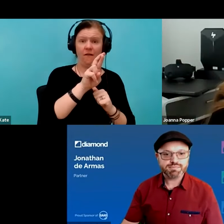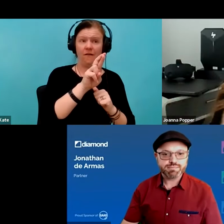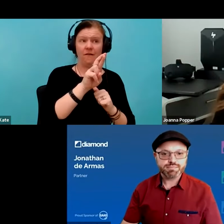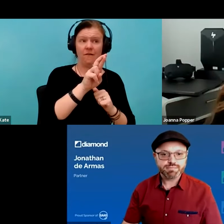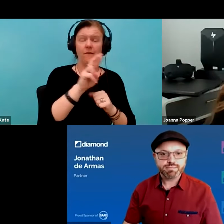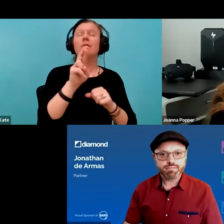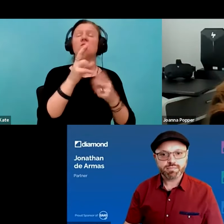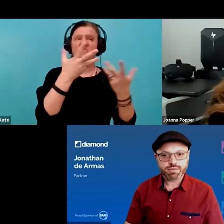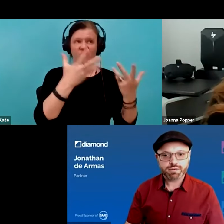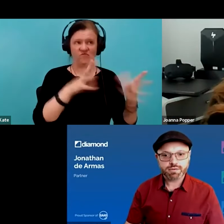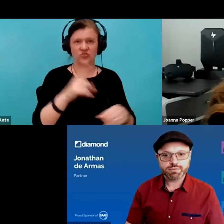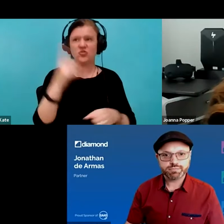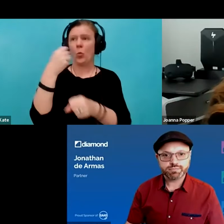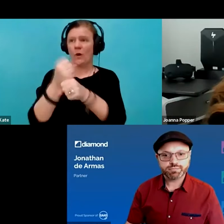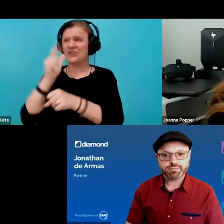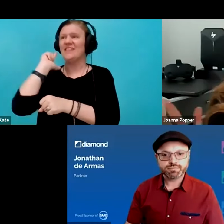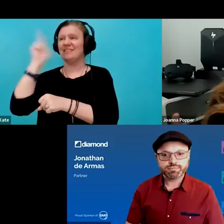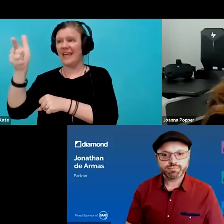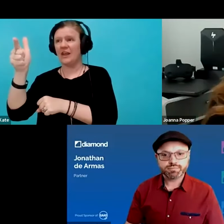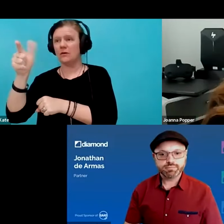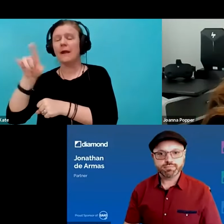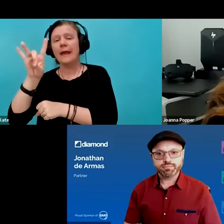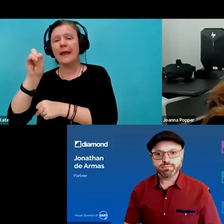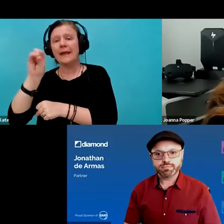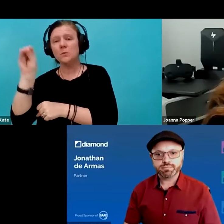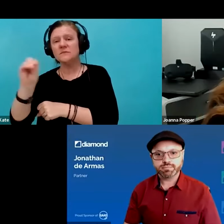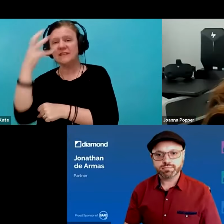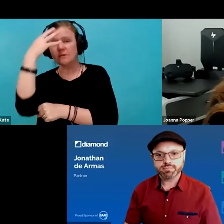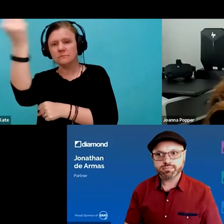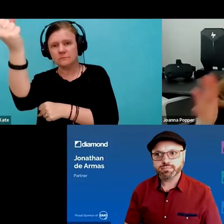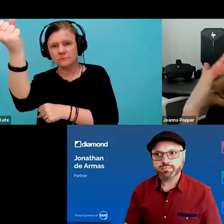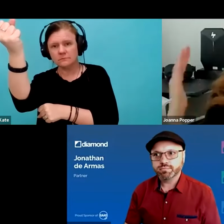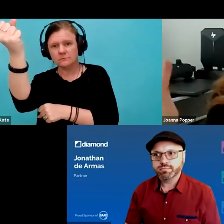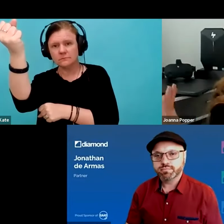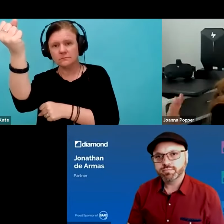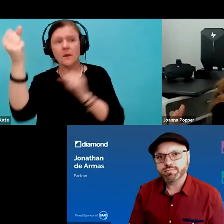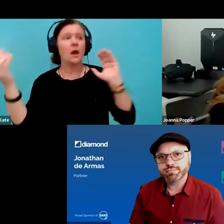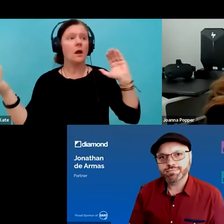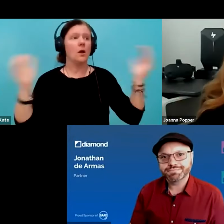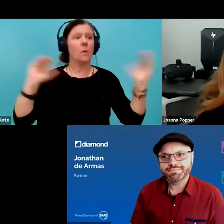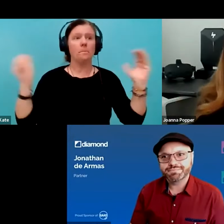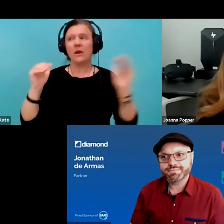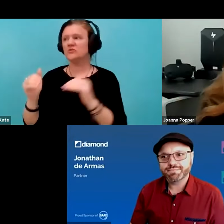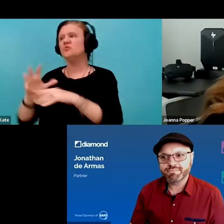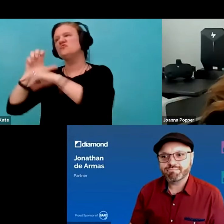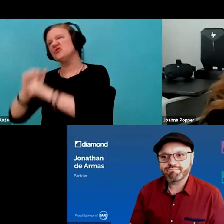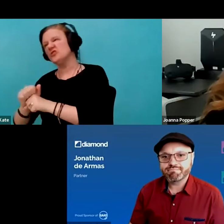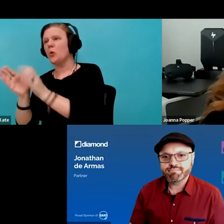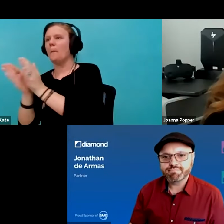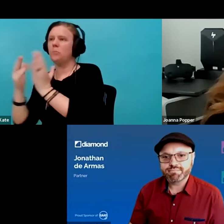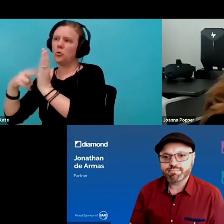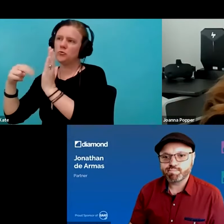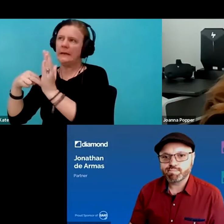Versus if you learn a traditional method, you know, maybe two weeks later, you already, you know, lost, lost most of it. So when you think of something important